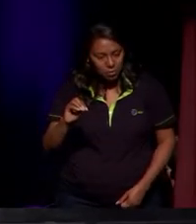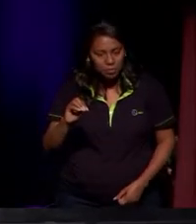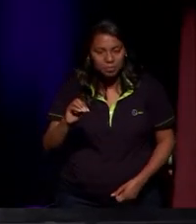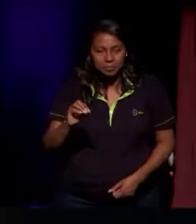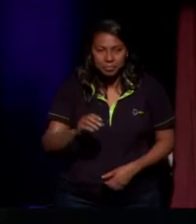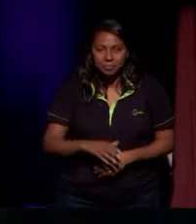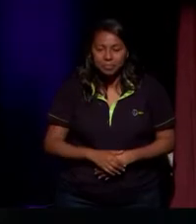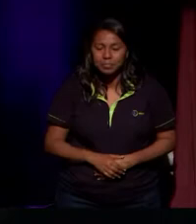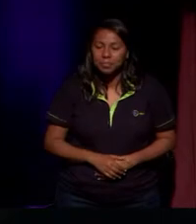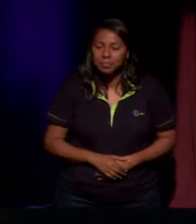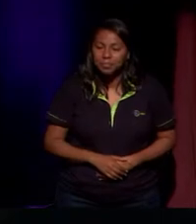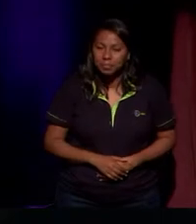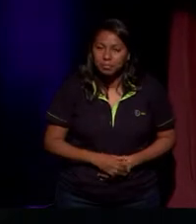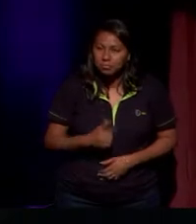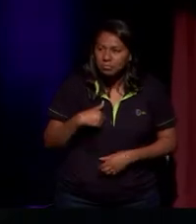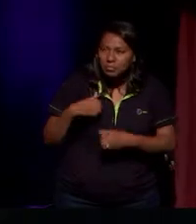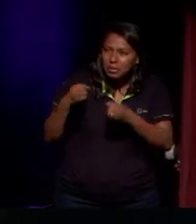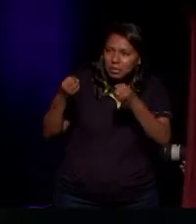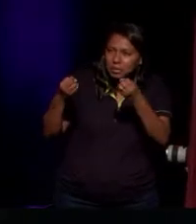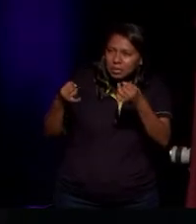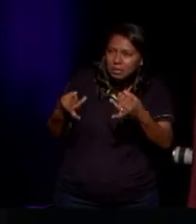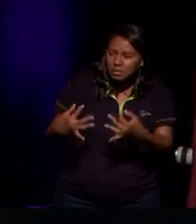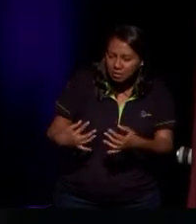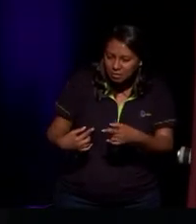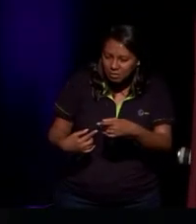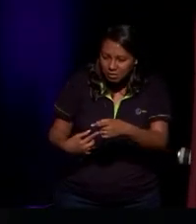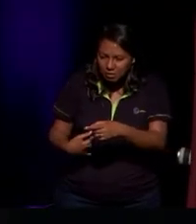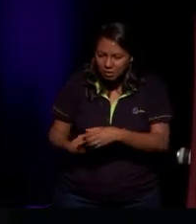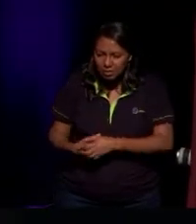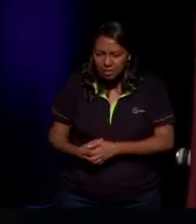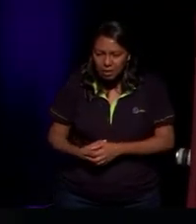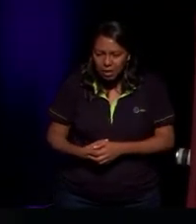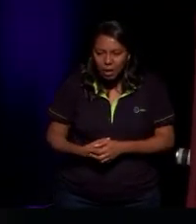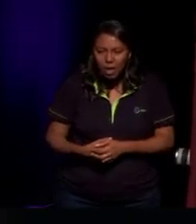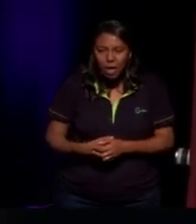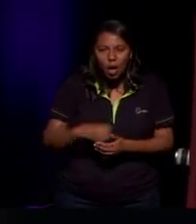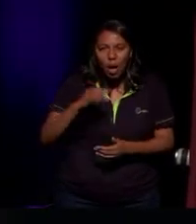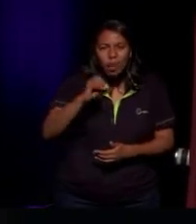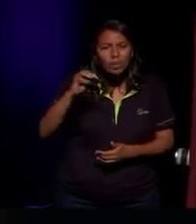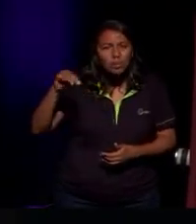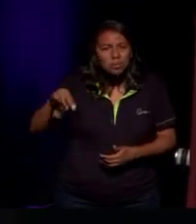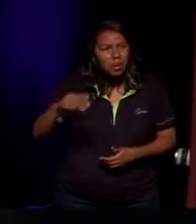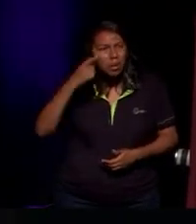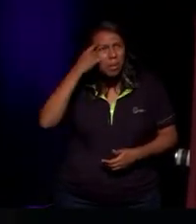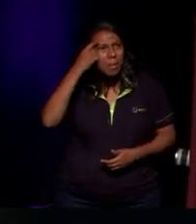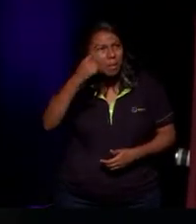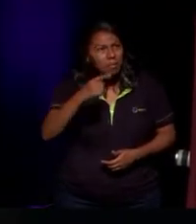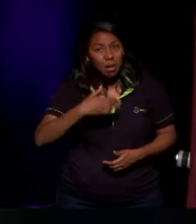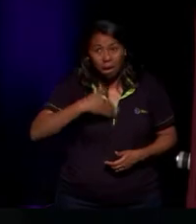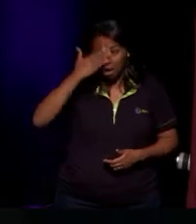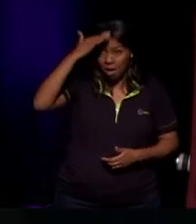when we speak in the Middle East, people speak in the Arab world, immediately think of the woman with the veil,